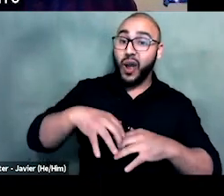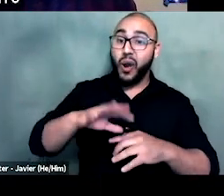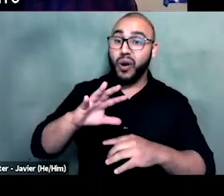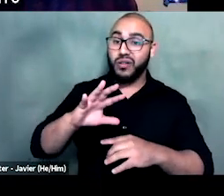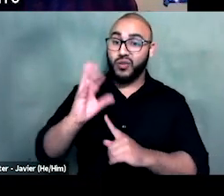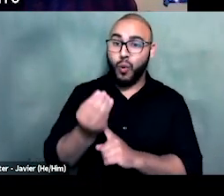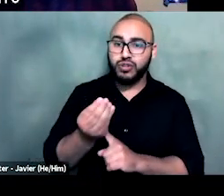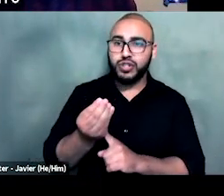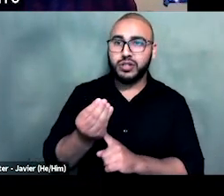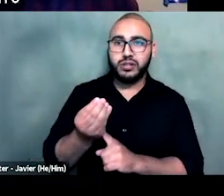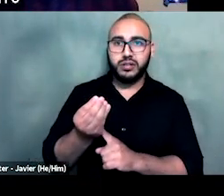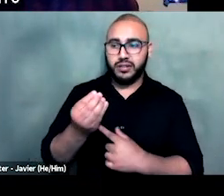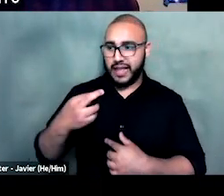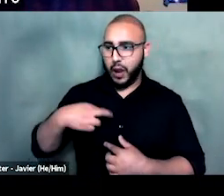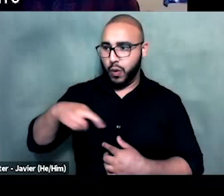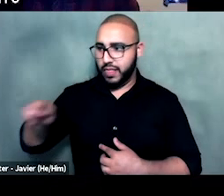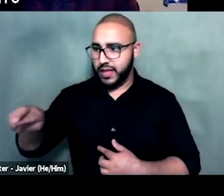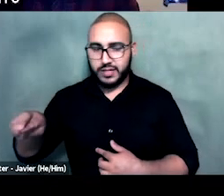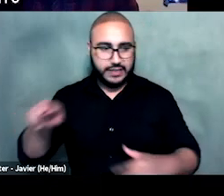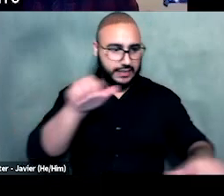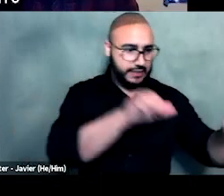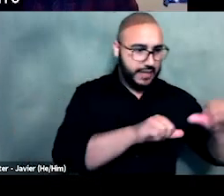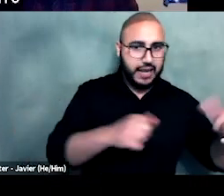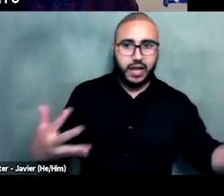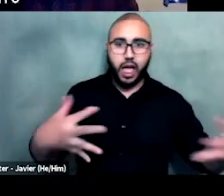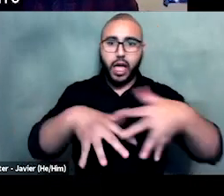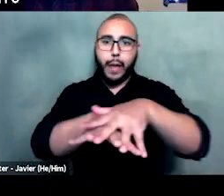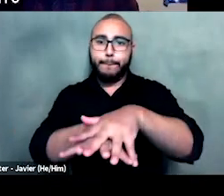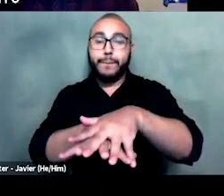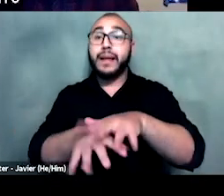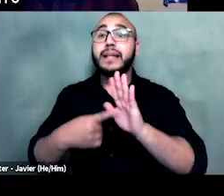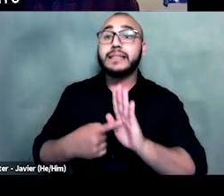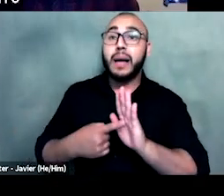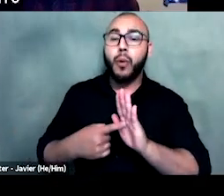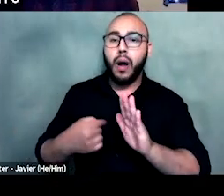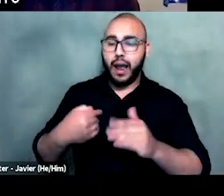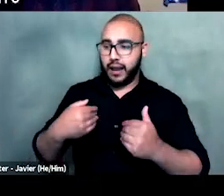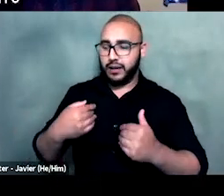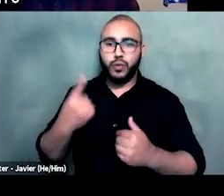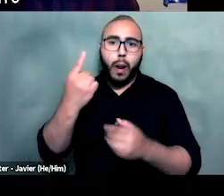had somebody in the community who was a spiritual healer, or just a healer, who would